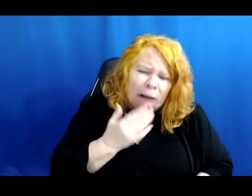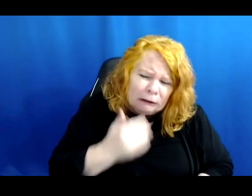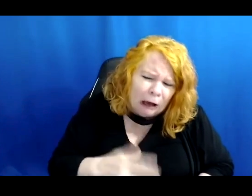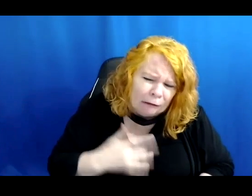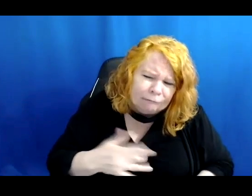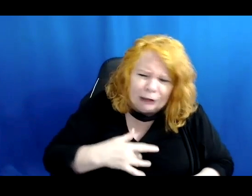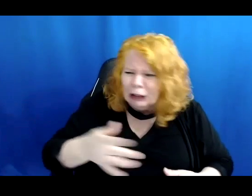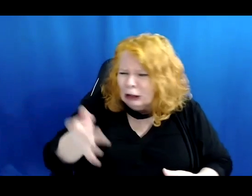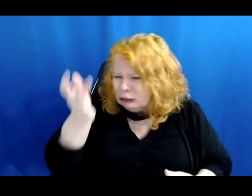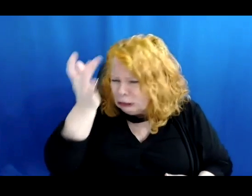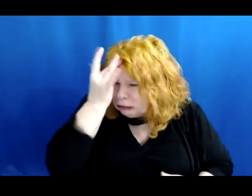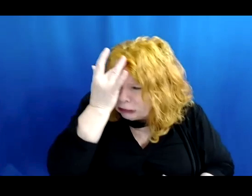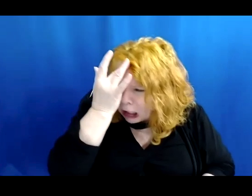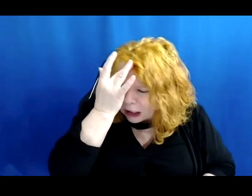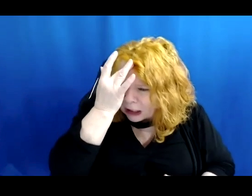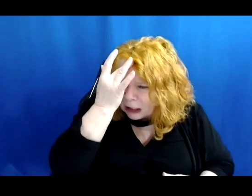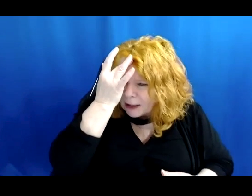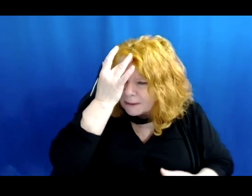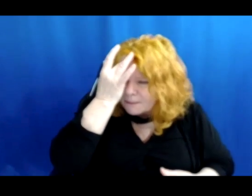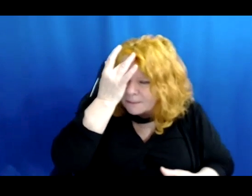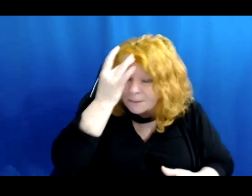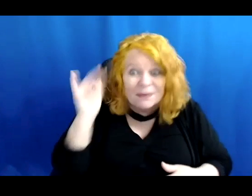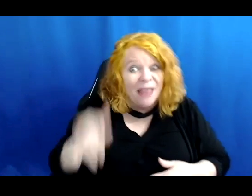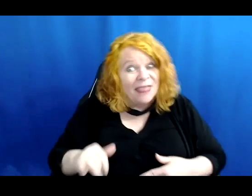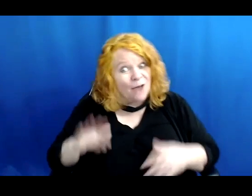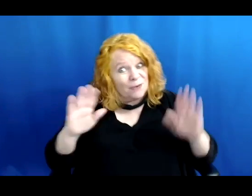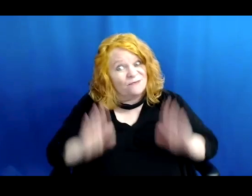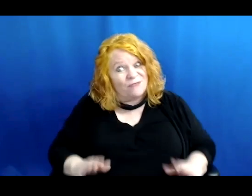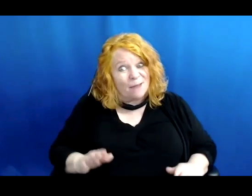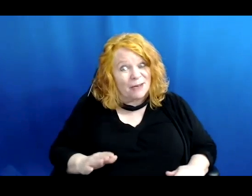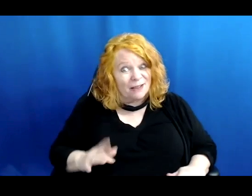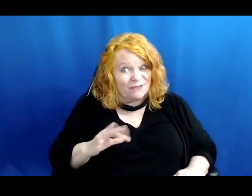“Oh” said Fabulously Fabulous Fabiano the Frog. “I feel sick.” “ Ha ha ha ha! Darling, I feel so queasy.” “But Silly Sailor Sid, darling you are